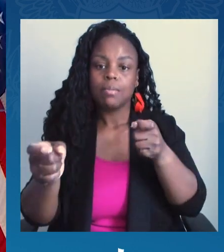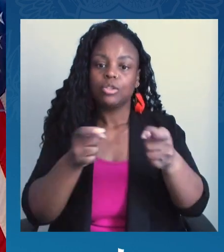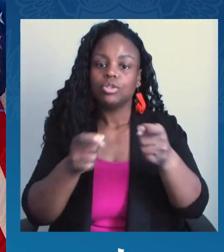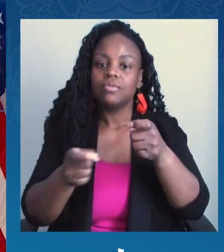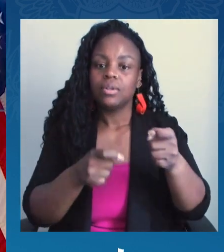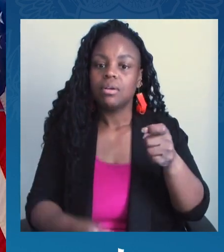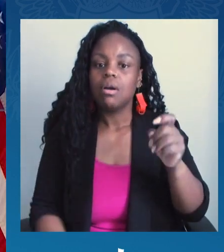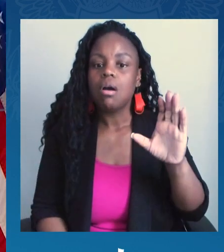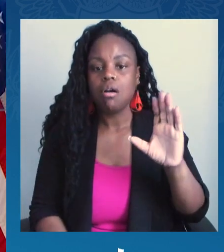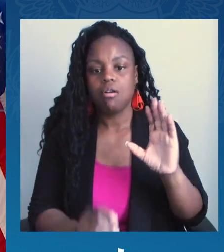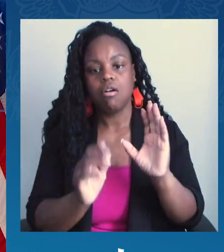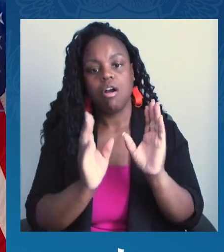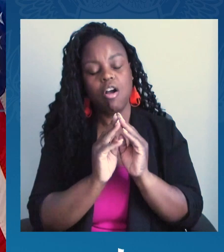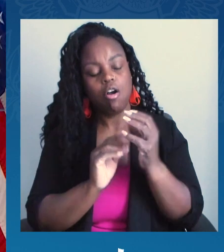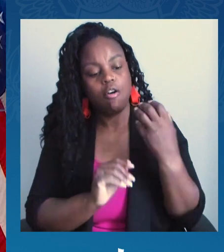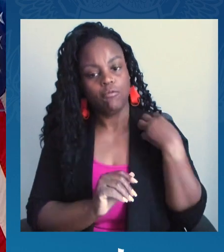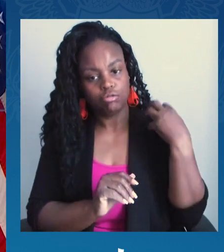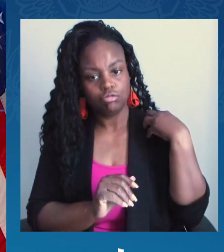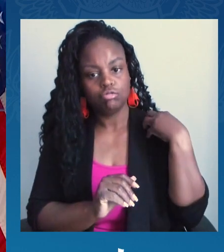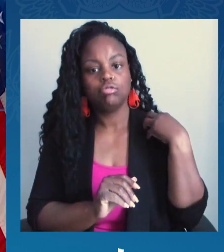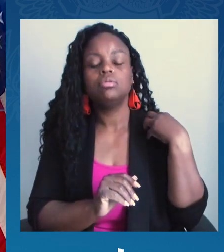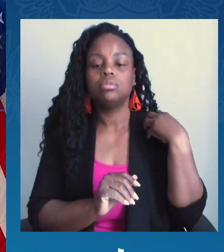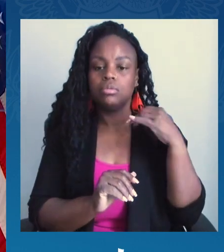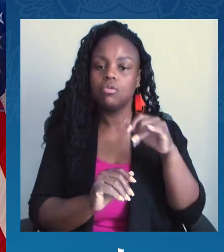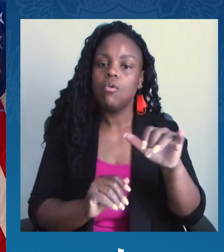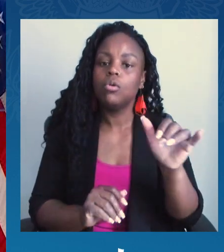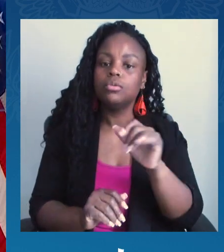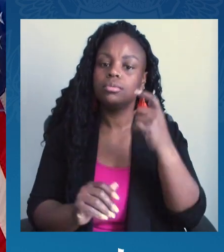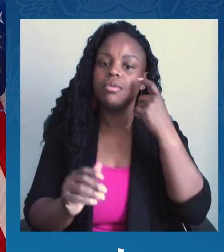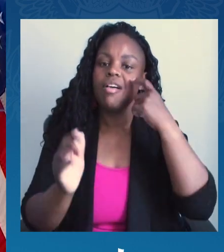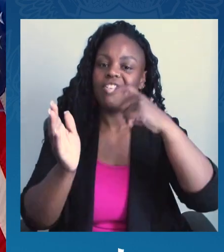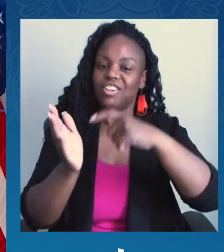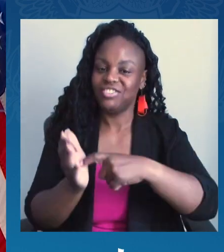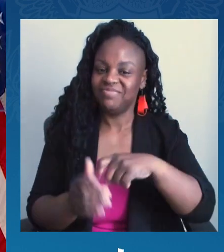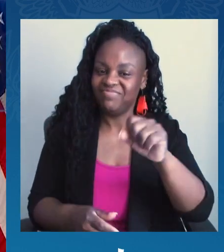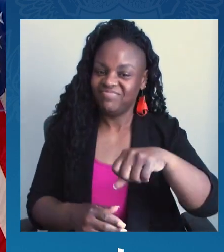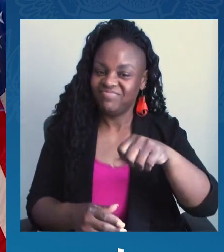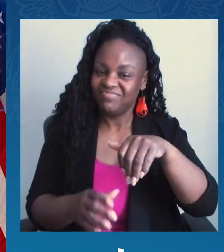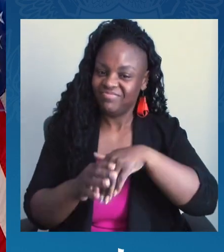As well as acknowledge the presence of our host affiliate CEO, George Lambert,